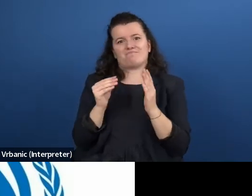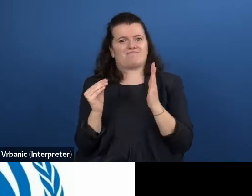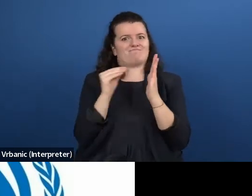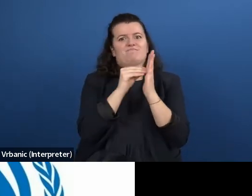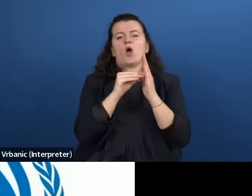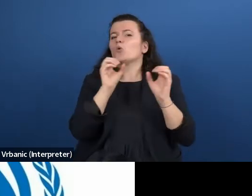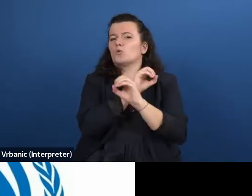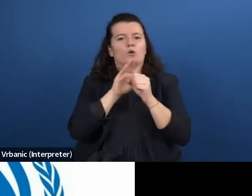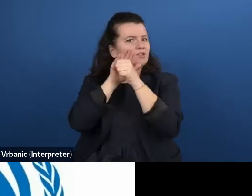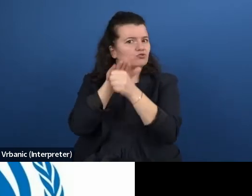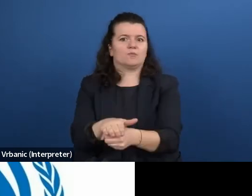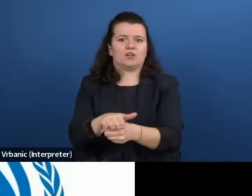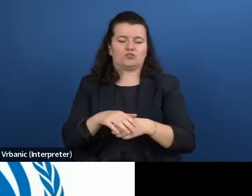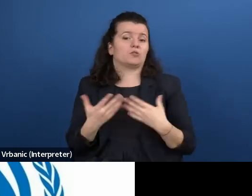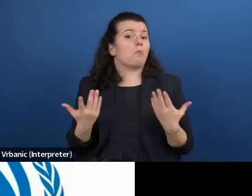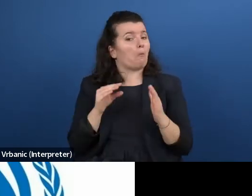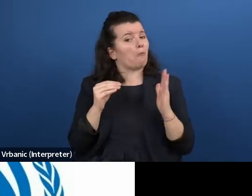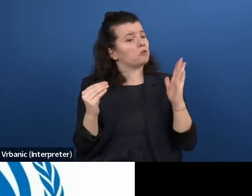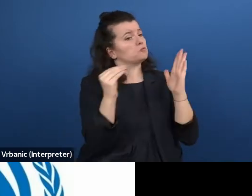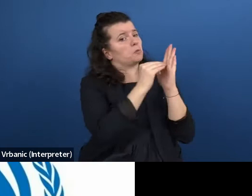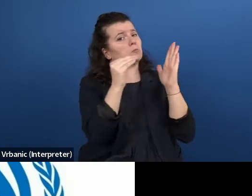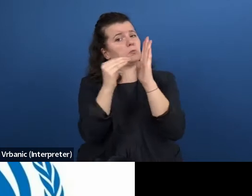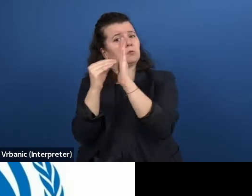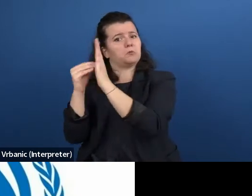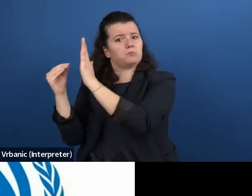But we need to go beyond very brief references